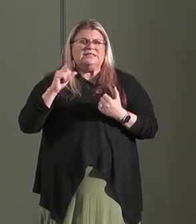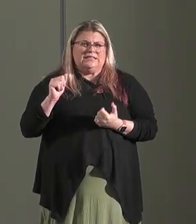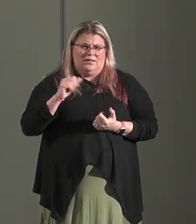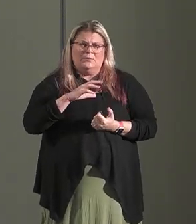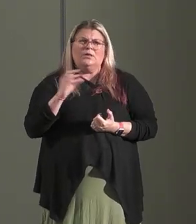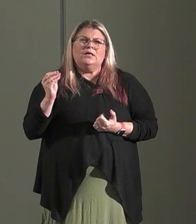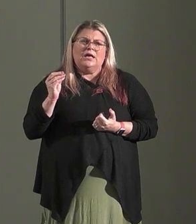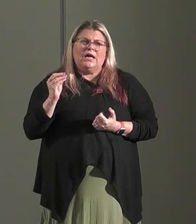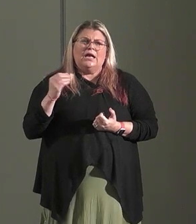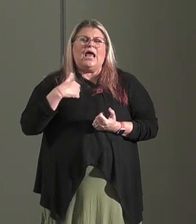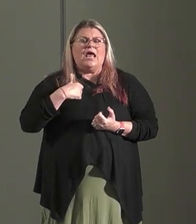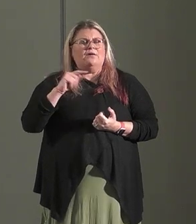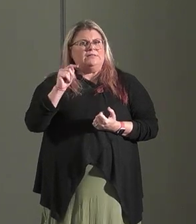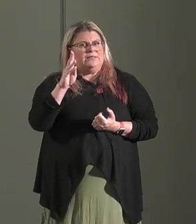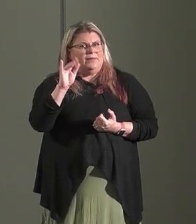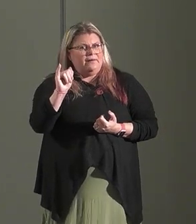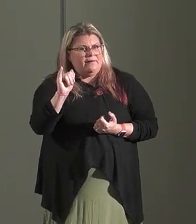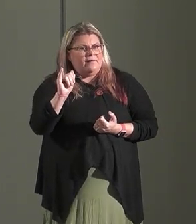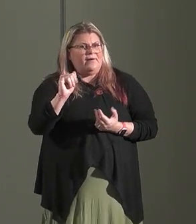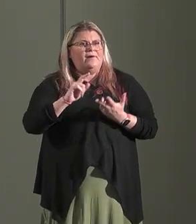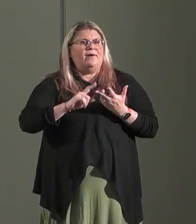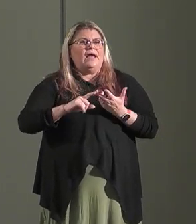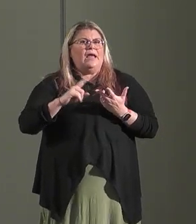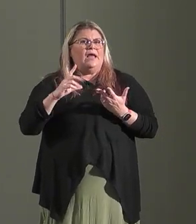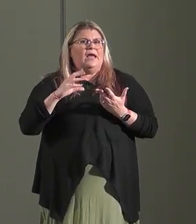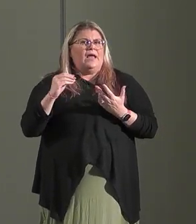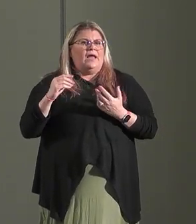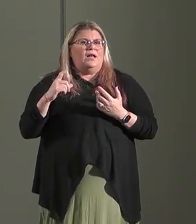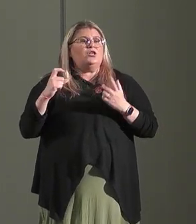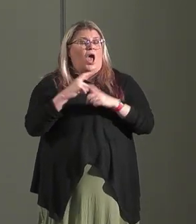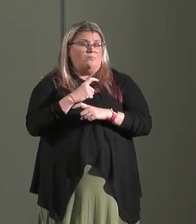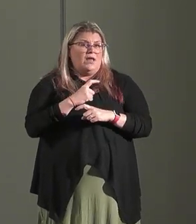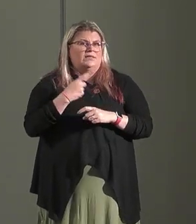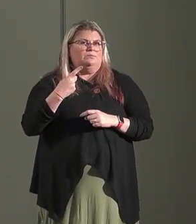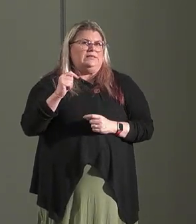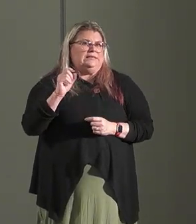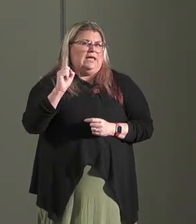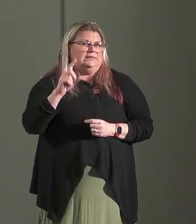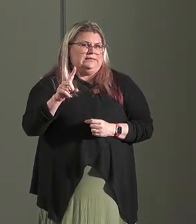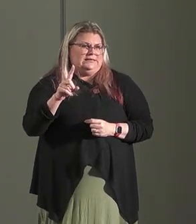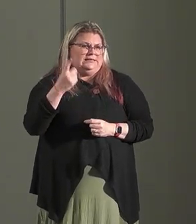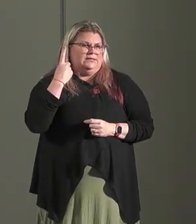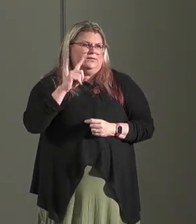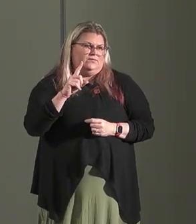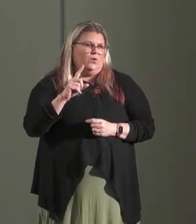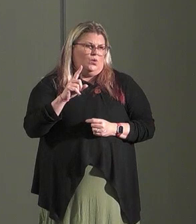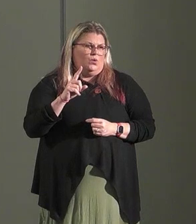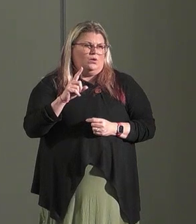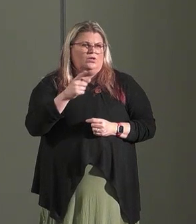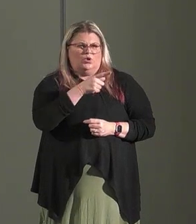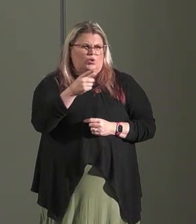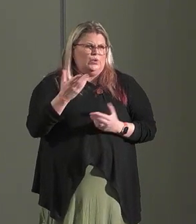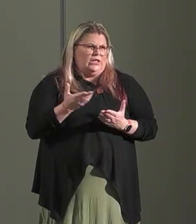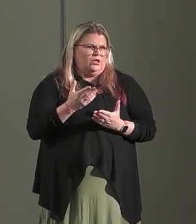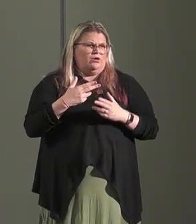have a traumatic brain injury and PTSD in the U.S. because they don't want to talk about